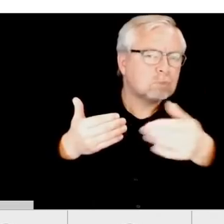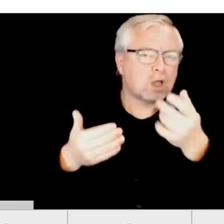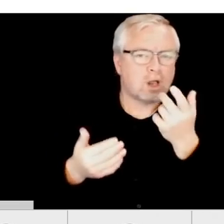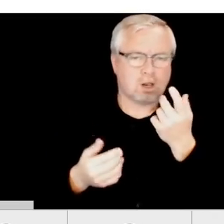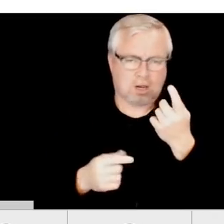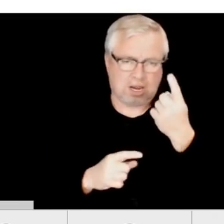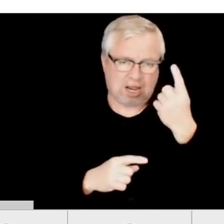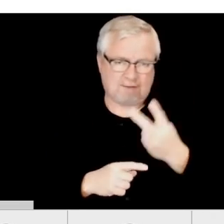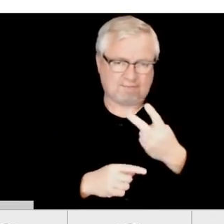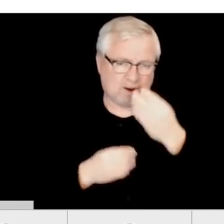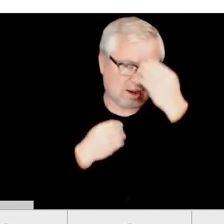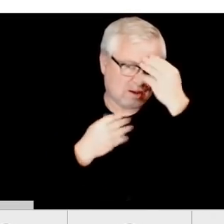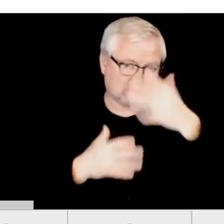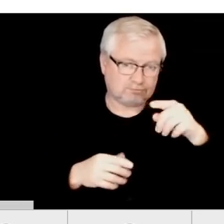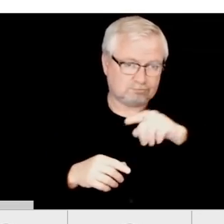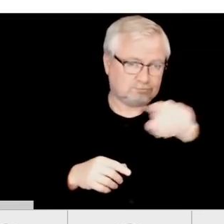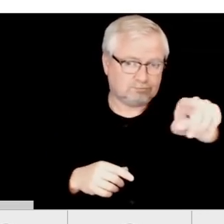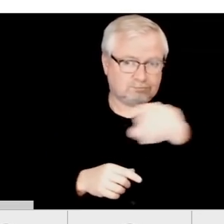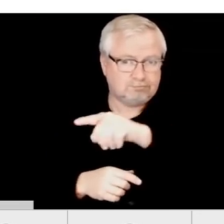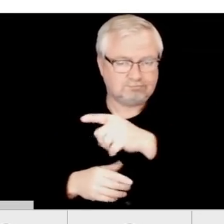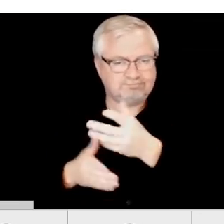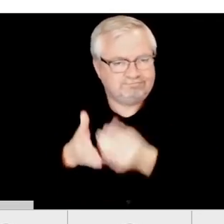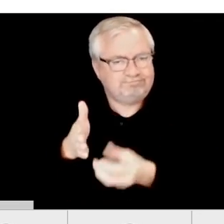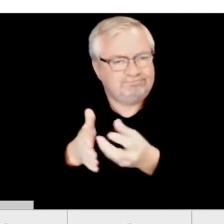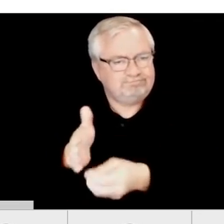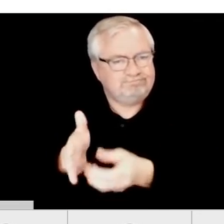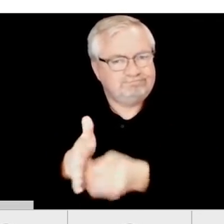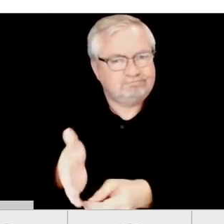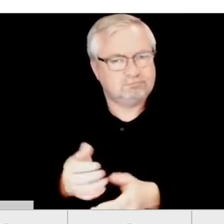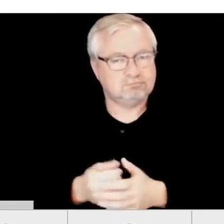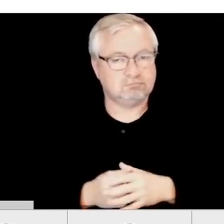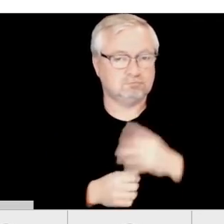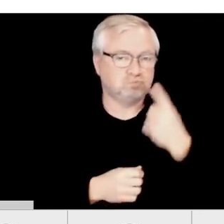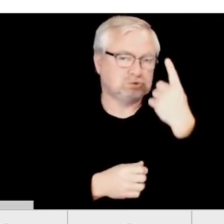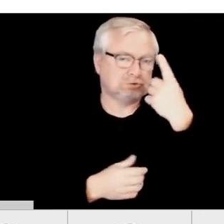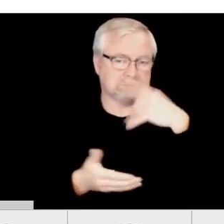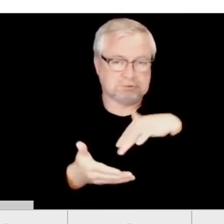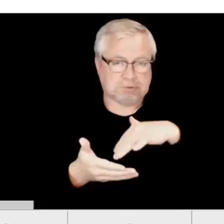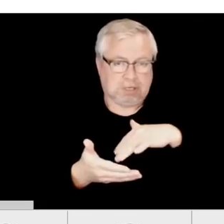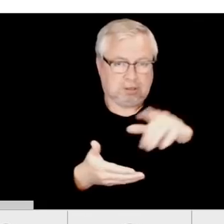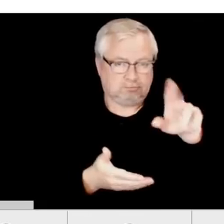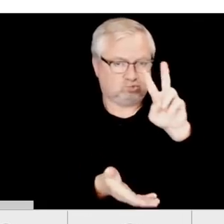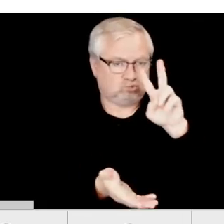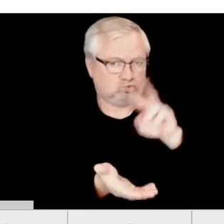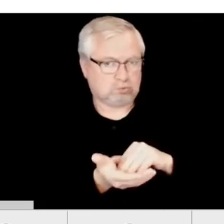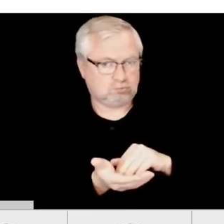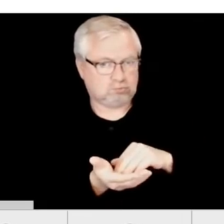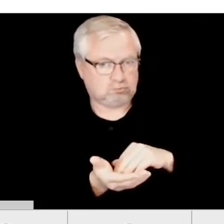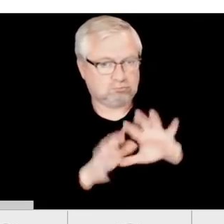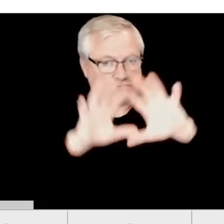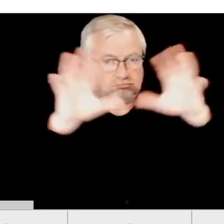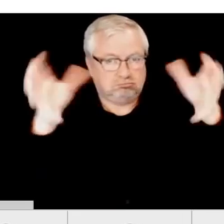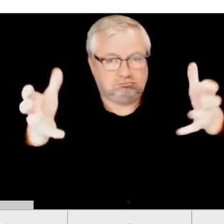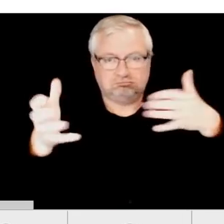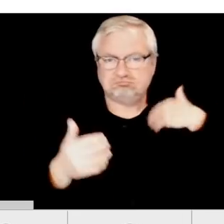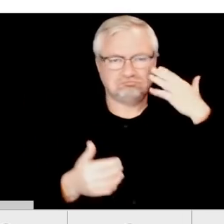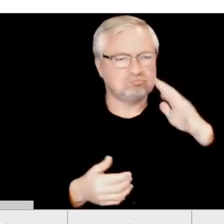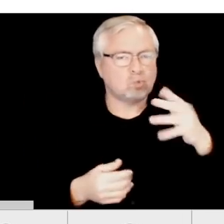So in one study, for 2,000 cases, we just don't know the outcomes and we